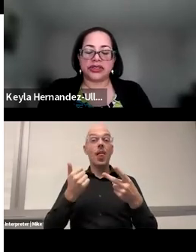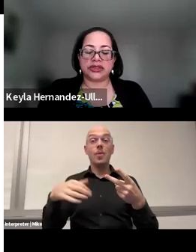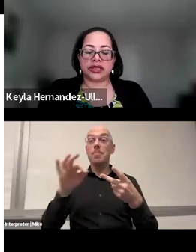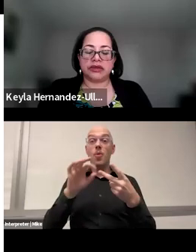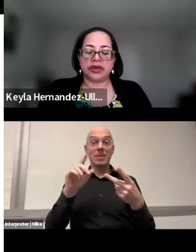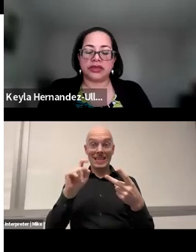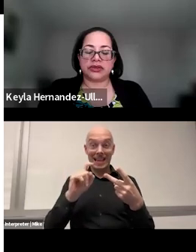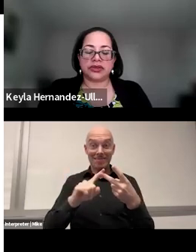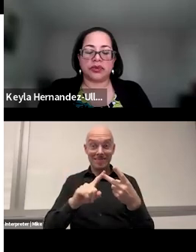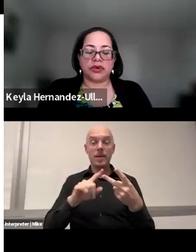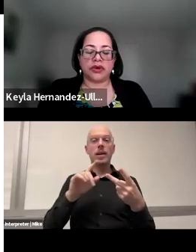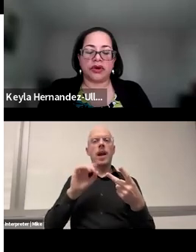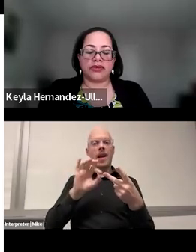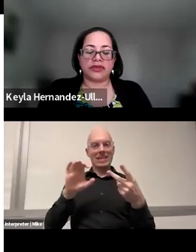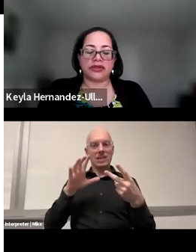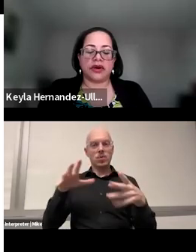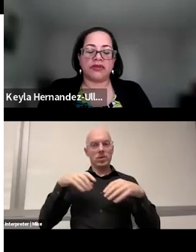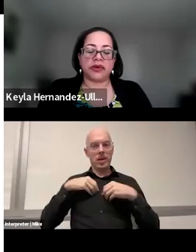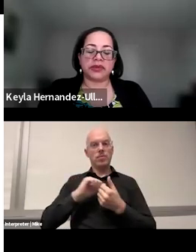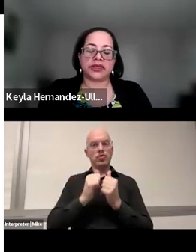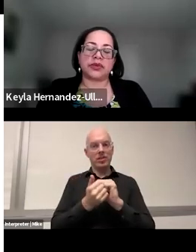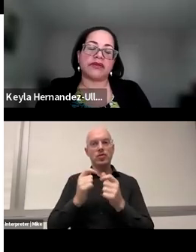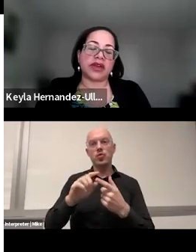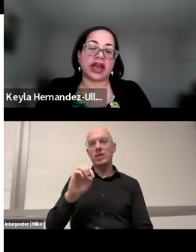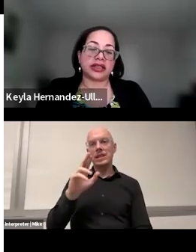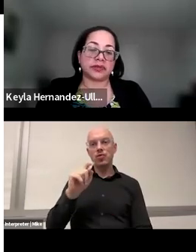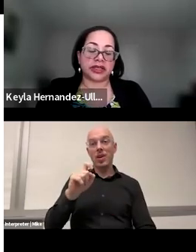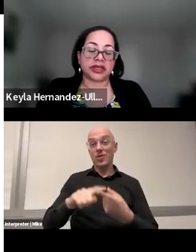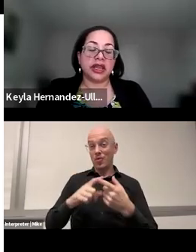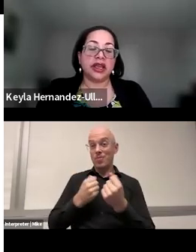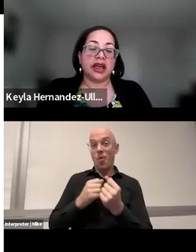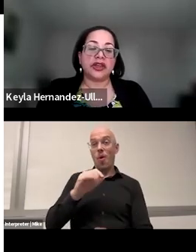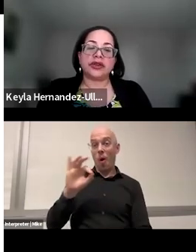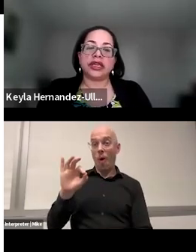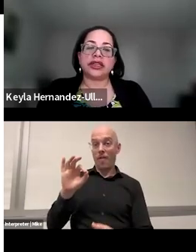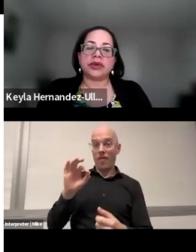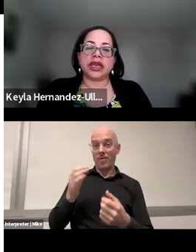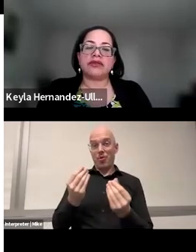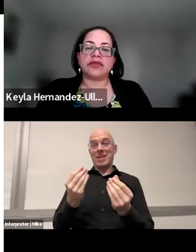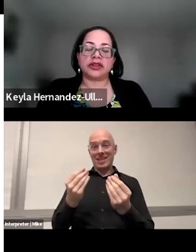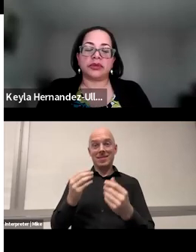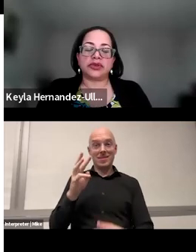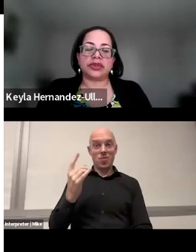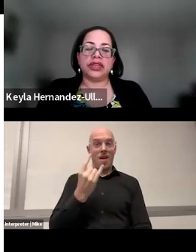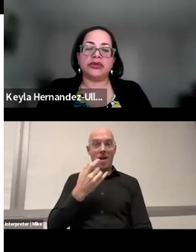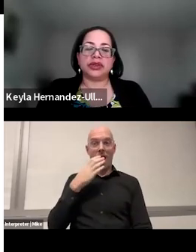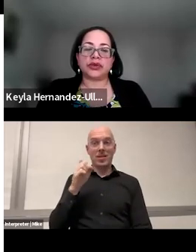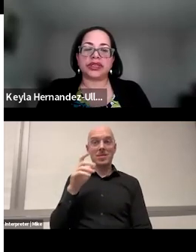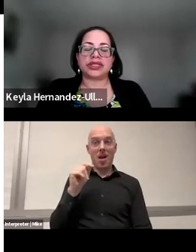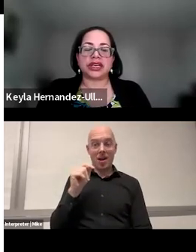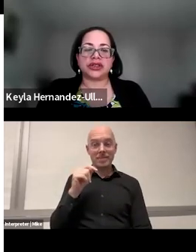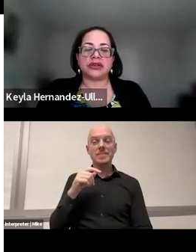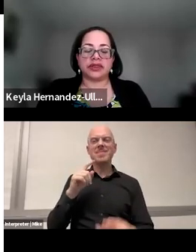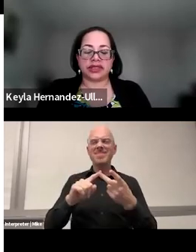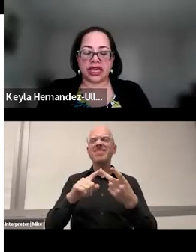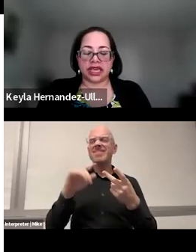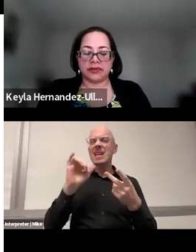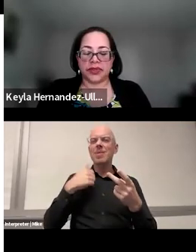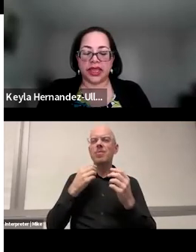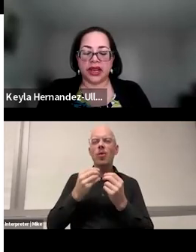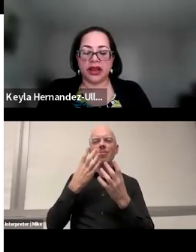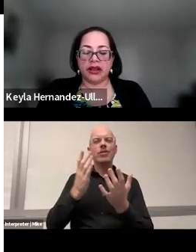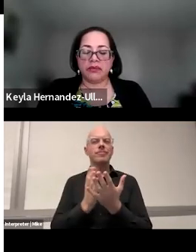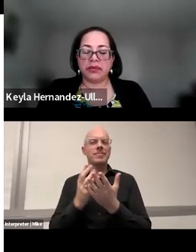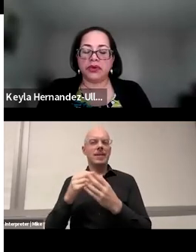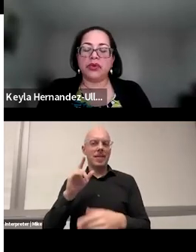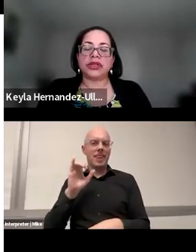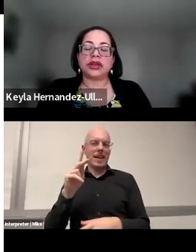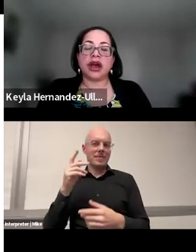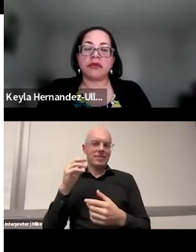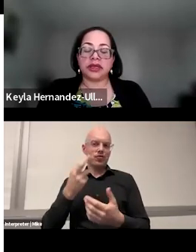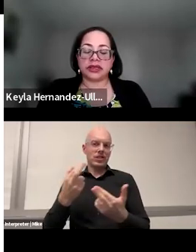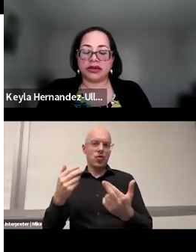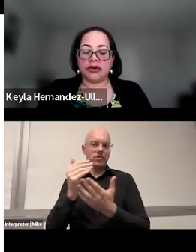Keyla Hernandez-Ulloa: and the other Fcc adopts changes to E rate to support office off premises. Wi-fi Hotspots. Another link that we have available in the resources section of this slide.